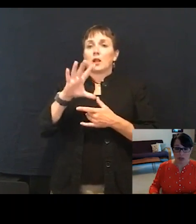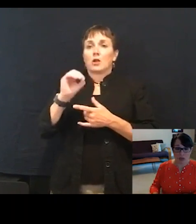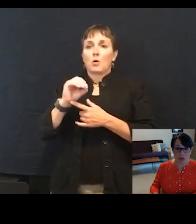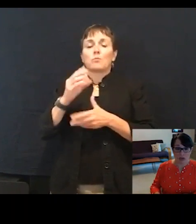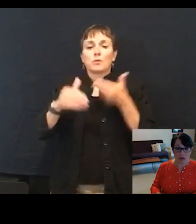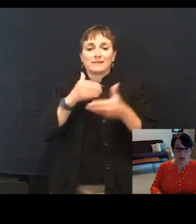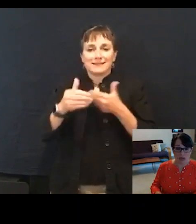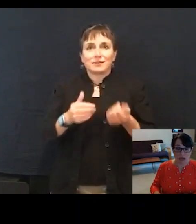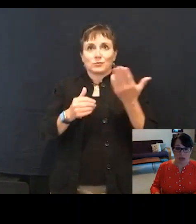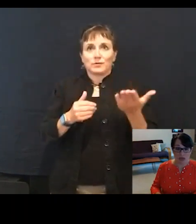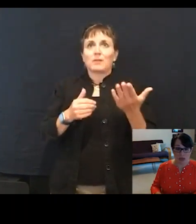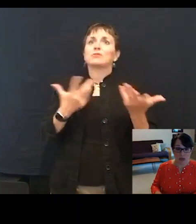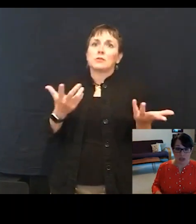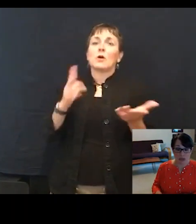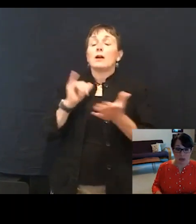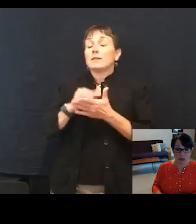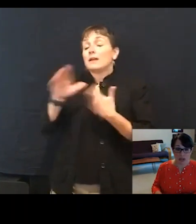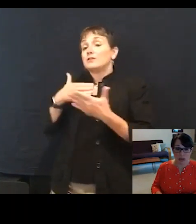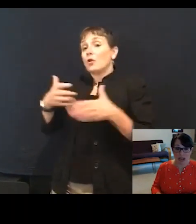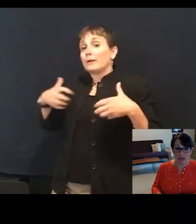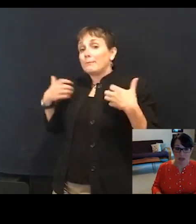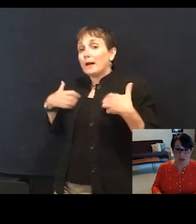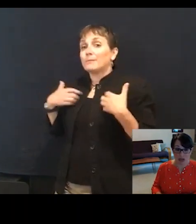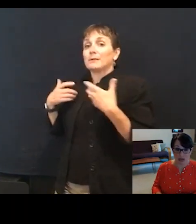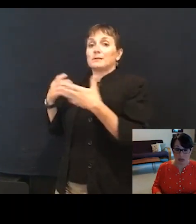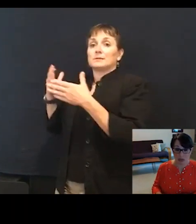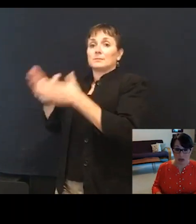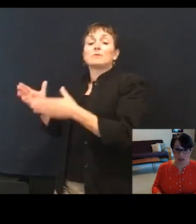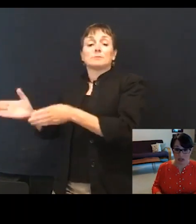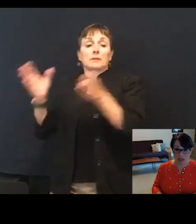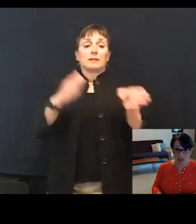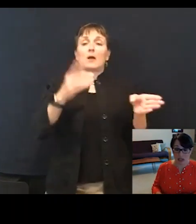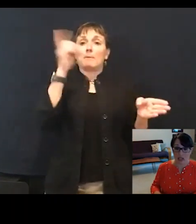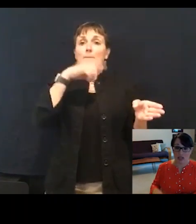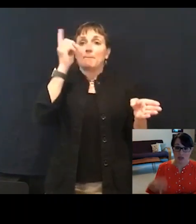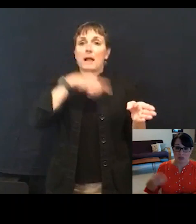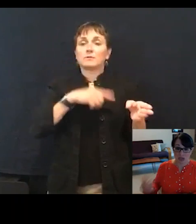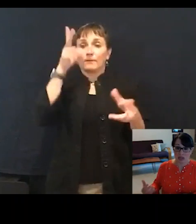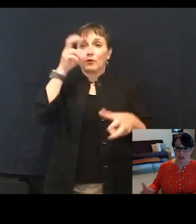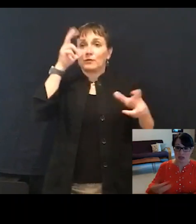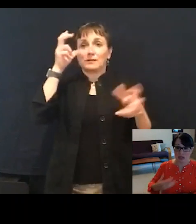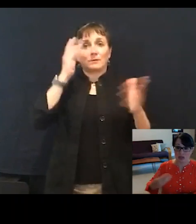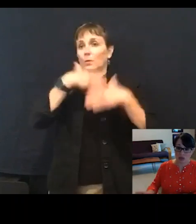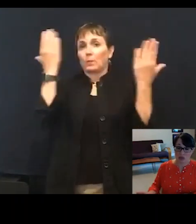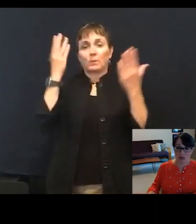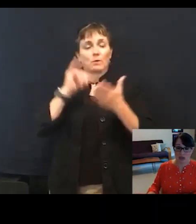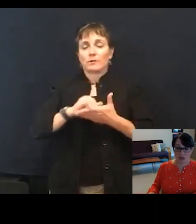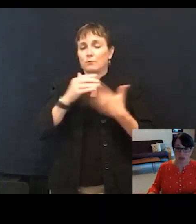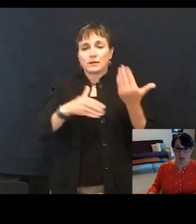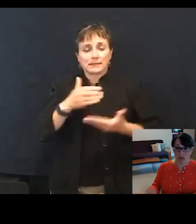But when you look at mouse photoreceptors, they don't have those calycal processes. So maybe it's the structural difference